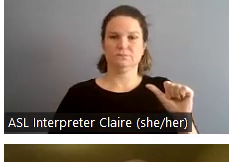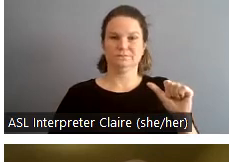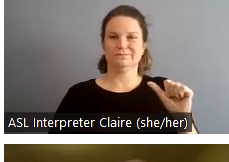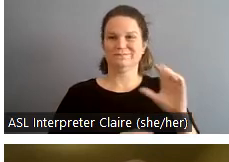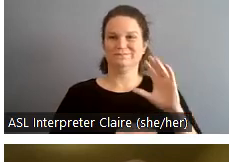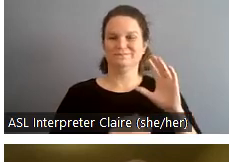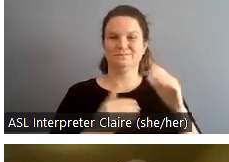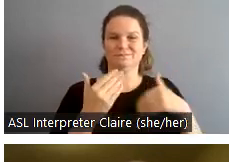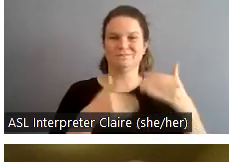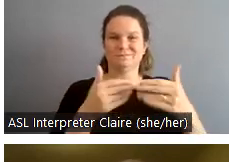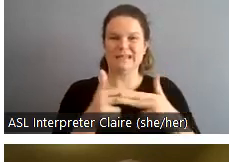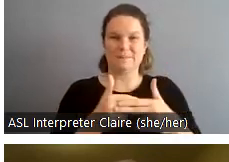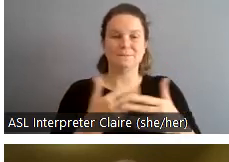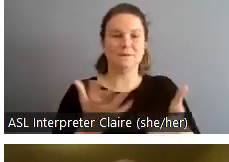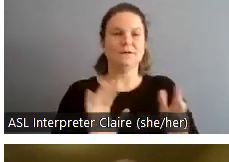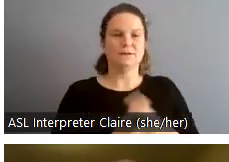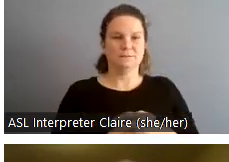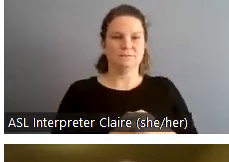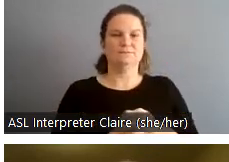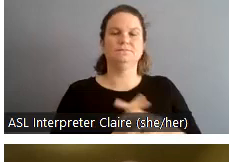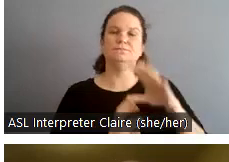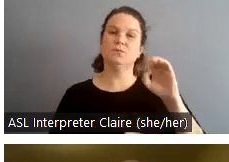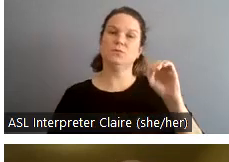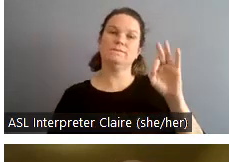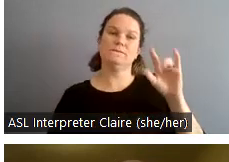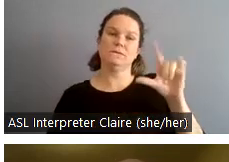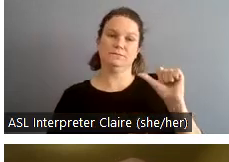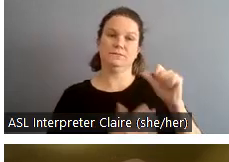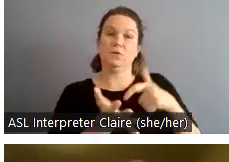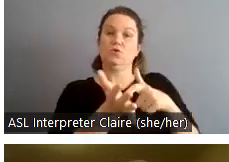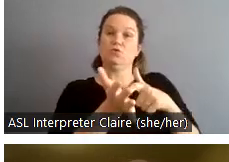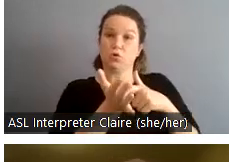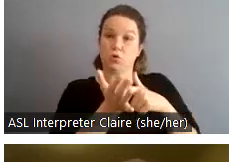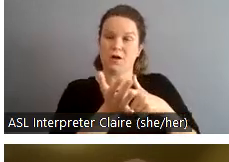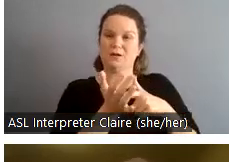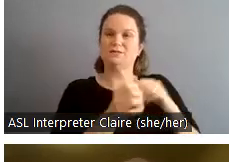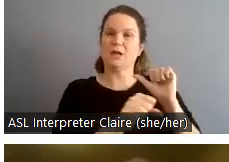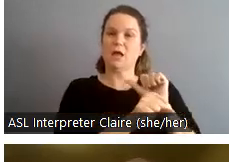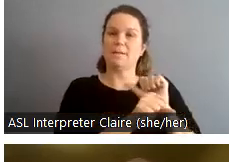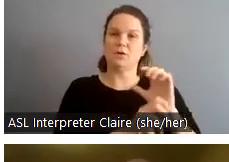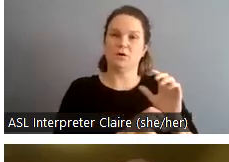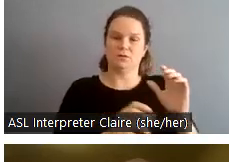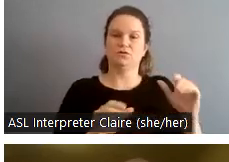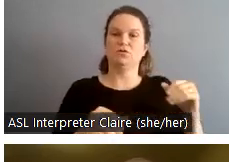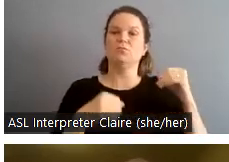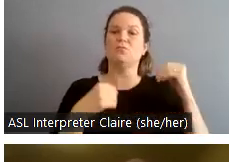the screen. So, the Oregon Family Leave Act requires covered employers with